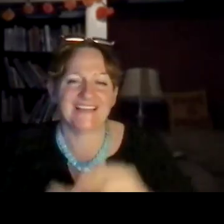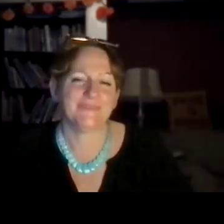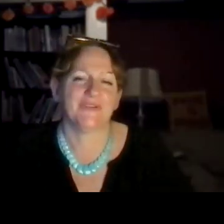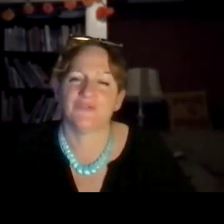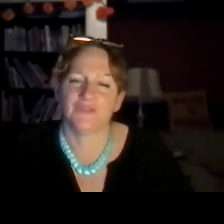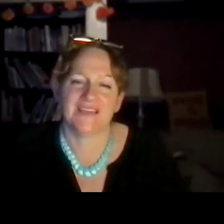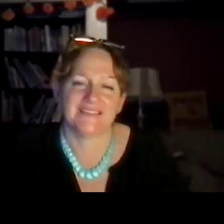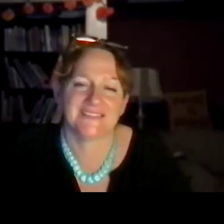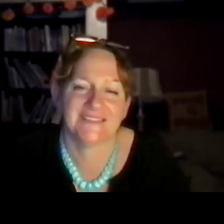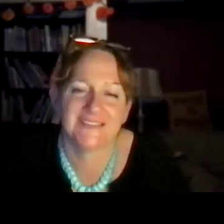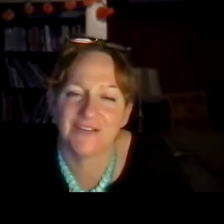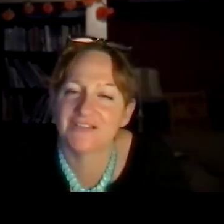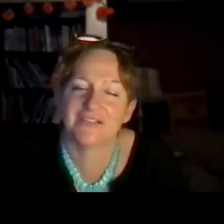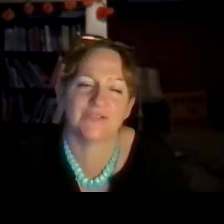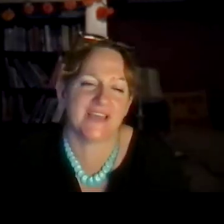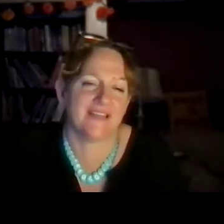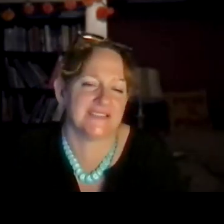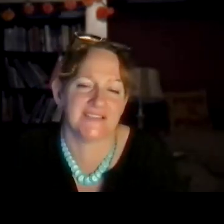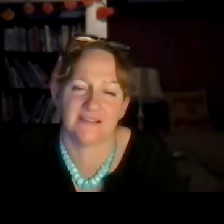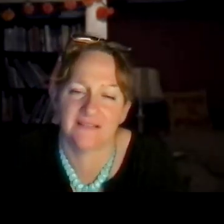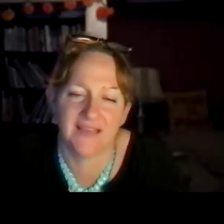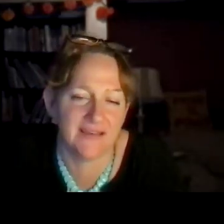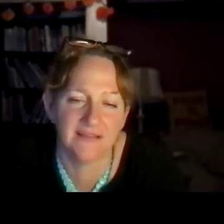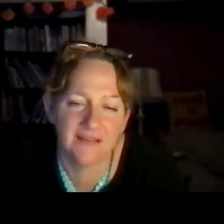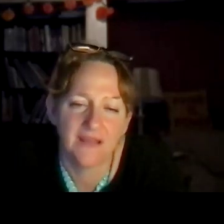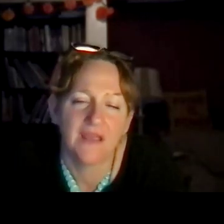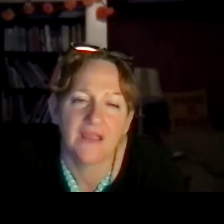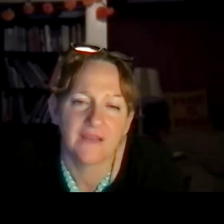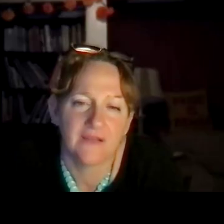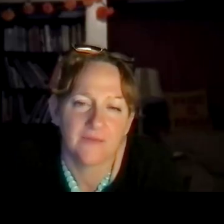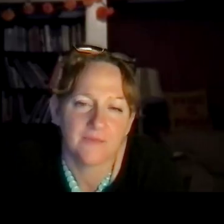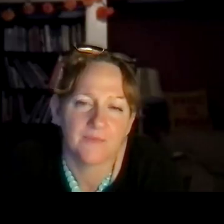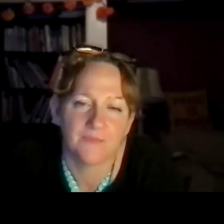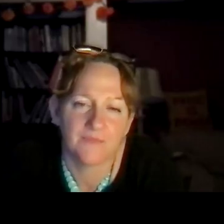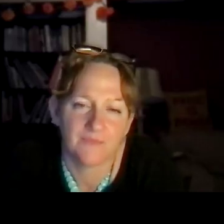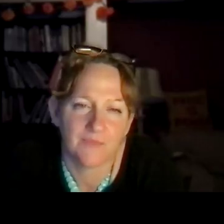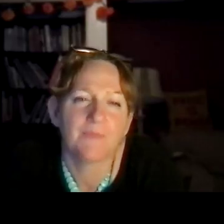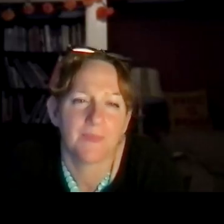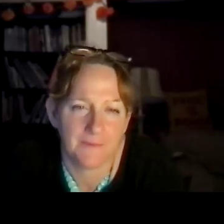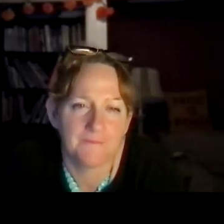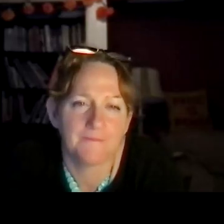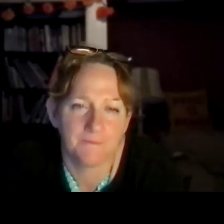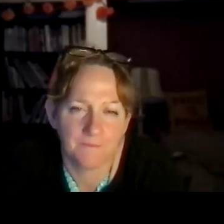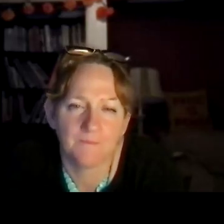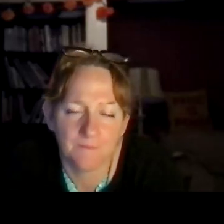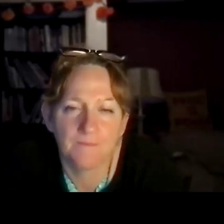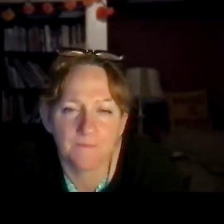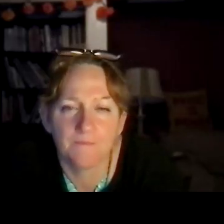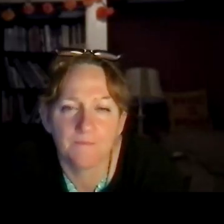Meriah: That's beautiful, man. You're so talented. Yeah. iPhone: Oh, oh, when you were when you were telling me to